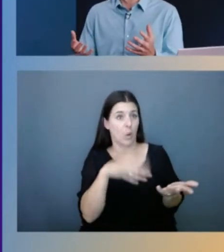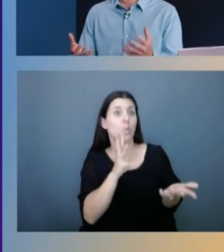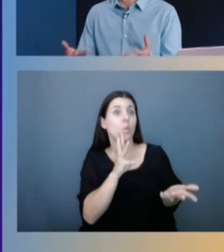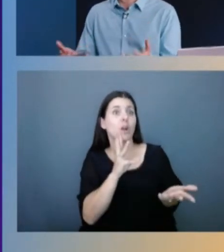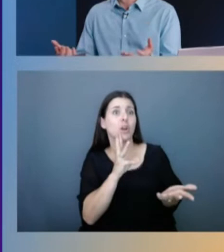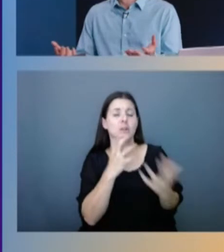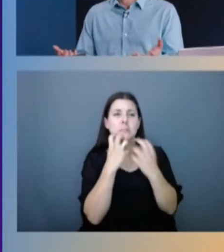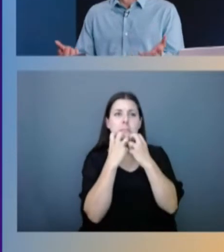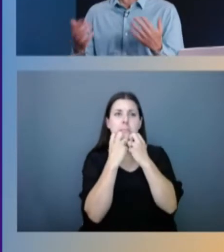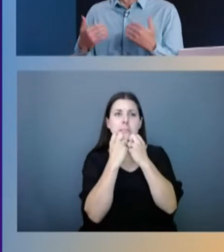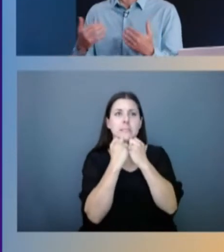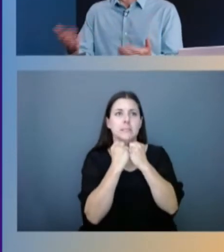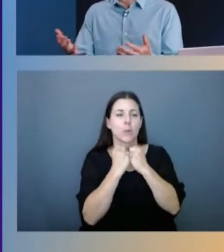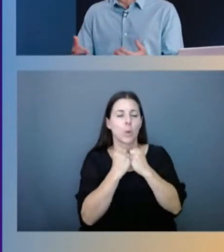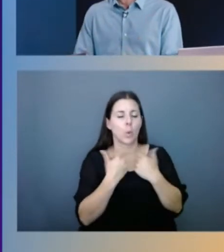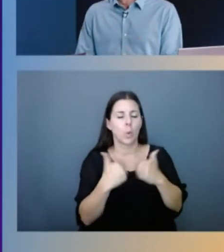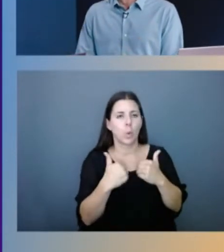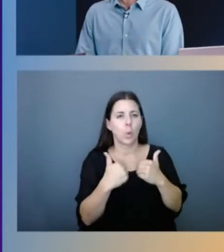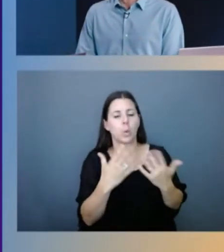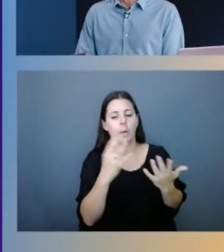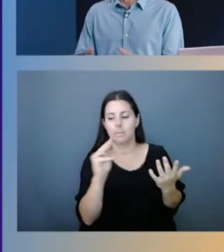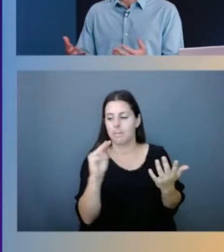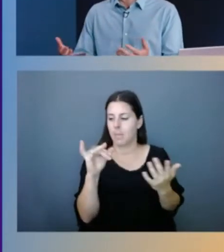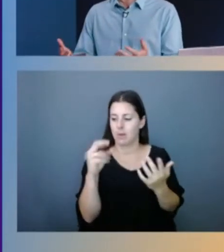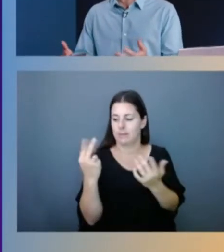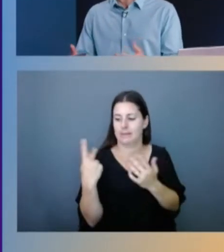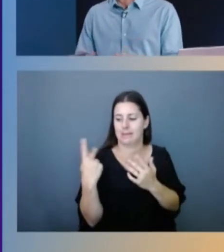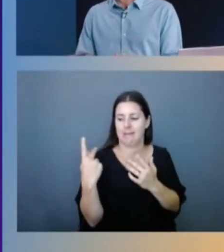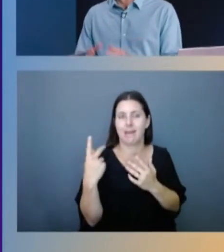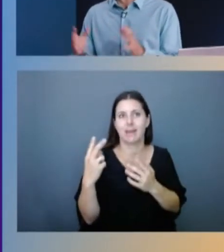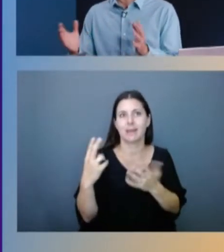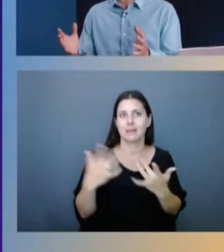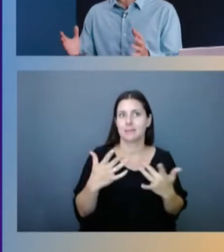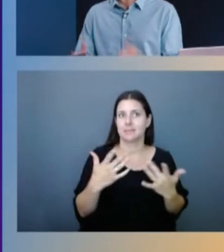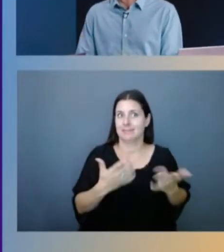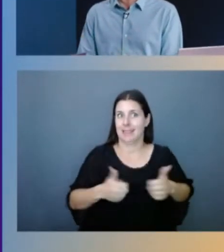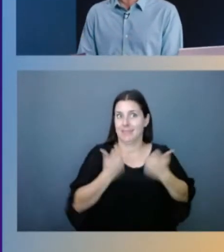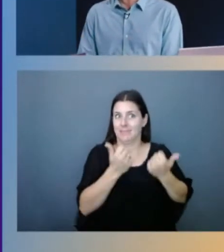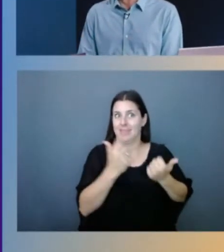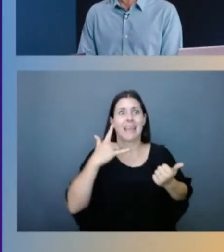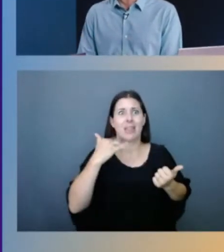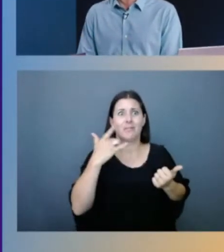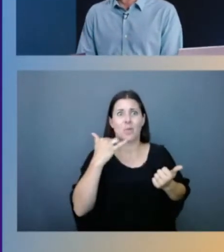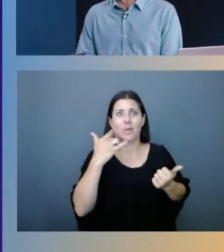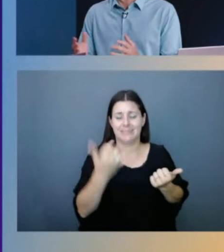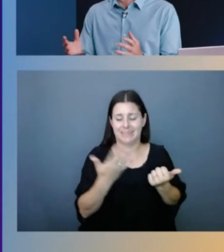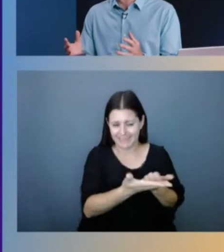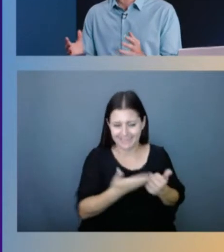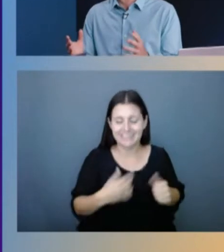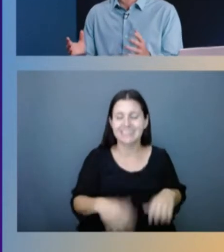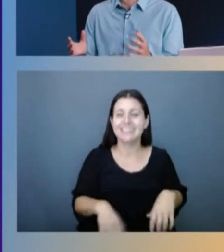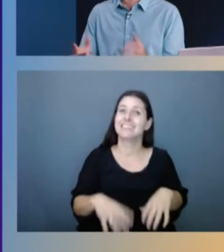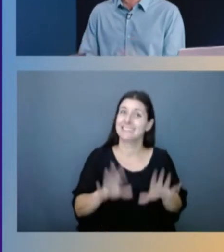especially, Martin and I are usually in California. So we have a lot of insight into that-